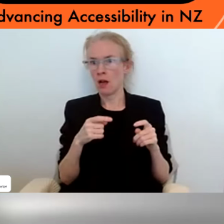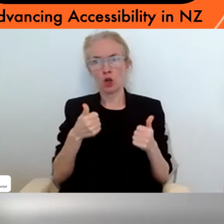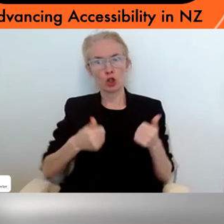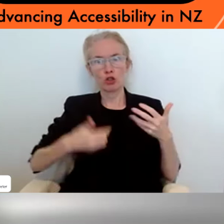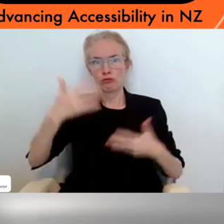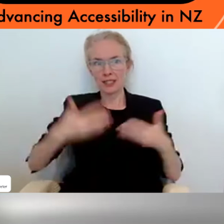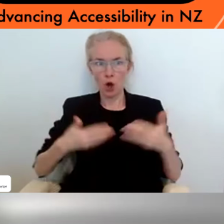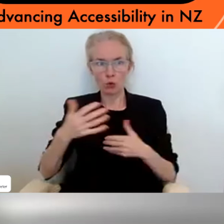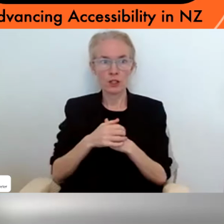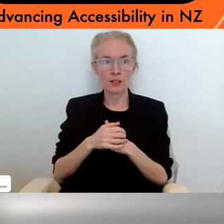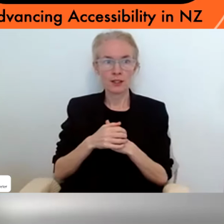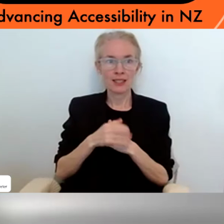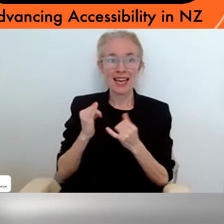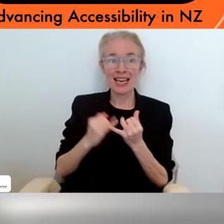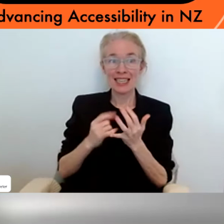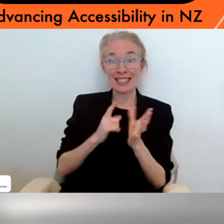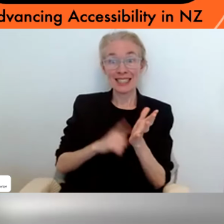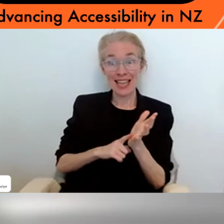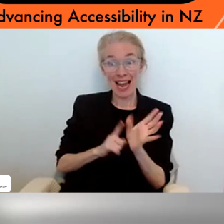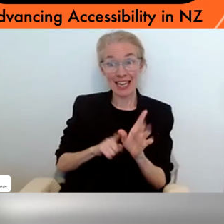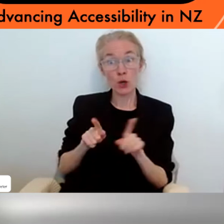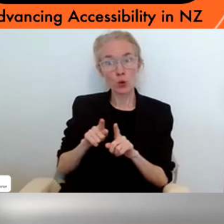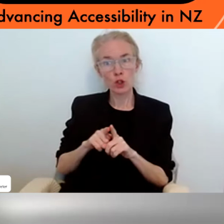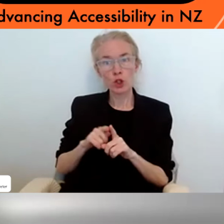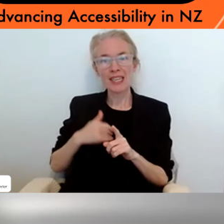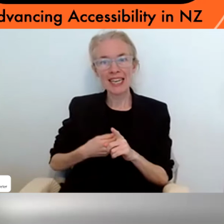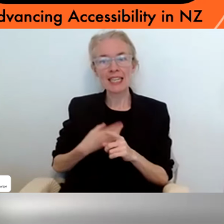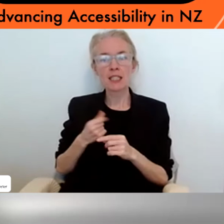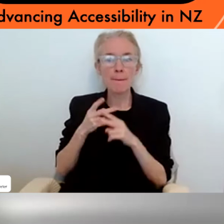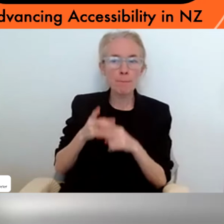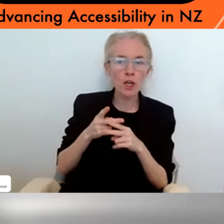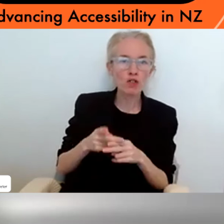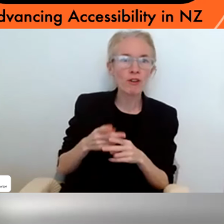we need teeth to be able to actually do it. So that's awesome work George.